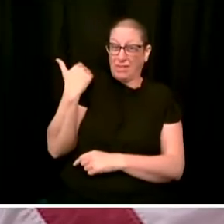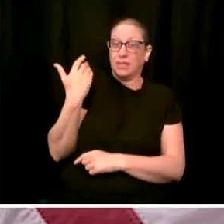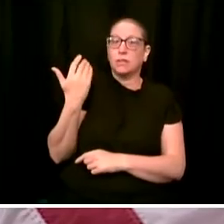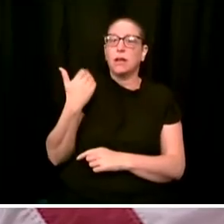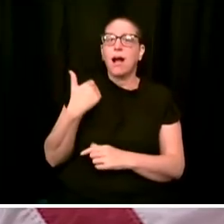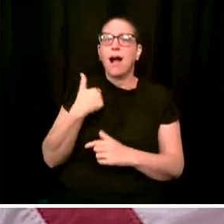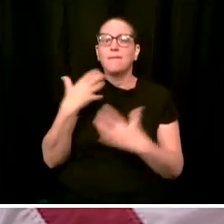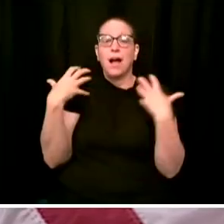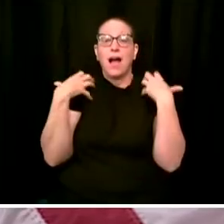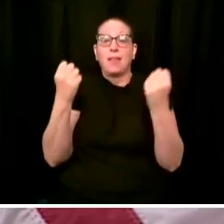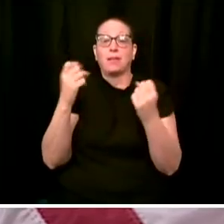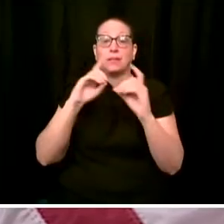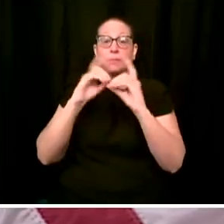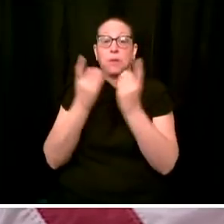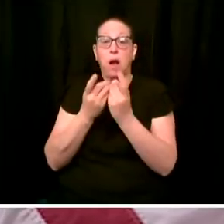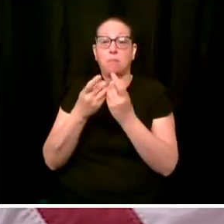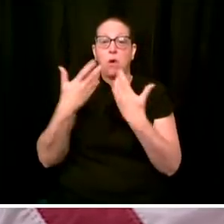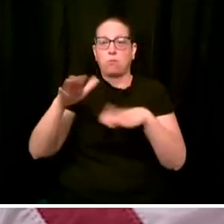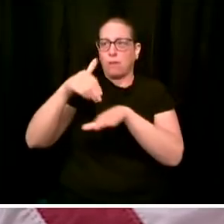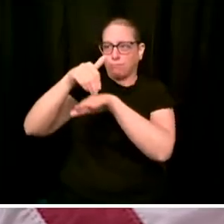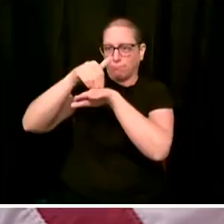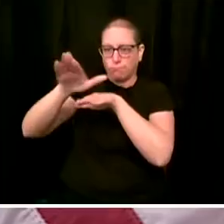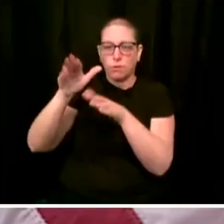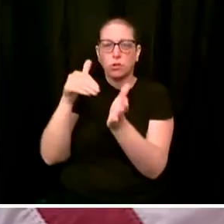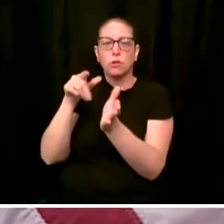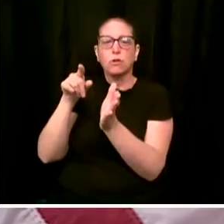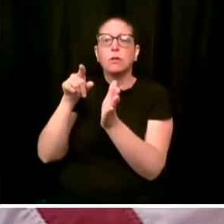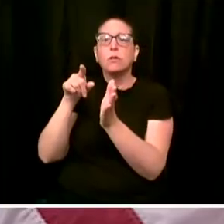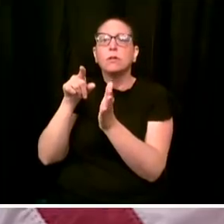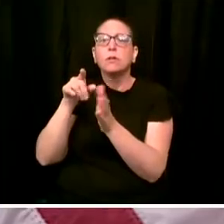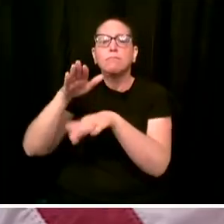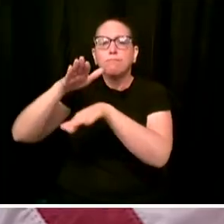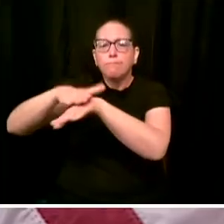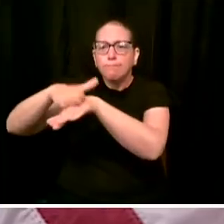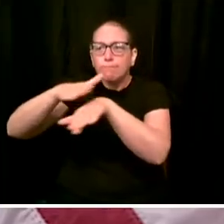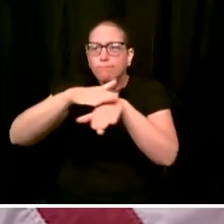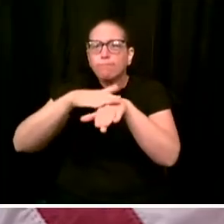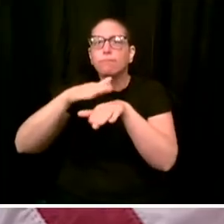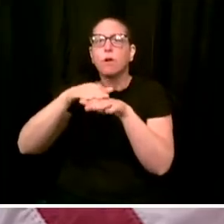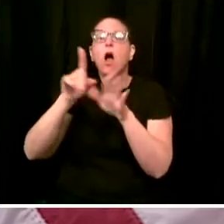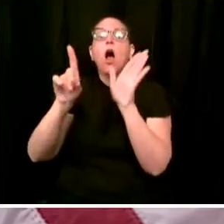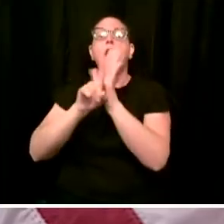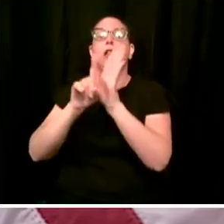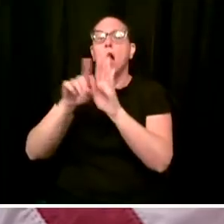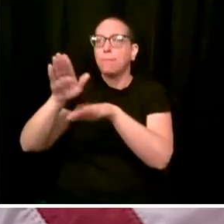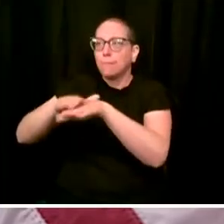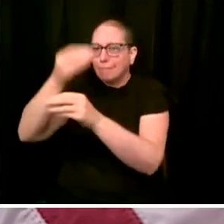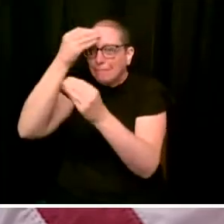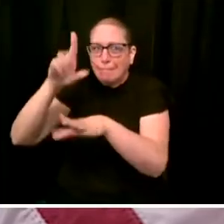AND WE MENIOTN ED THE HEALTH ALERT TO ALL PROVIDERS